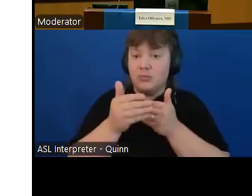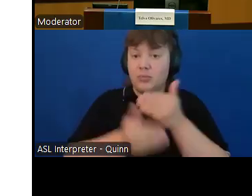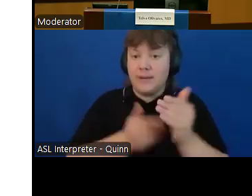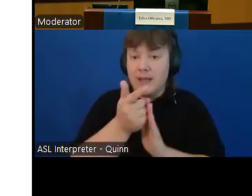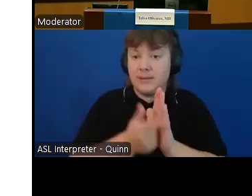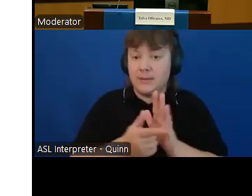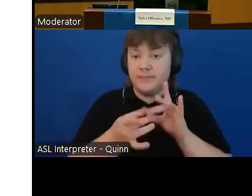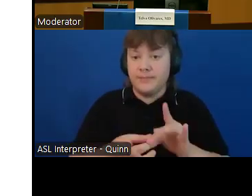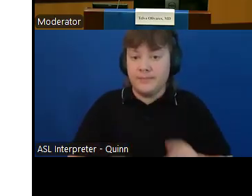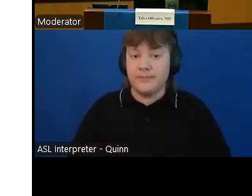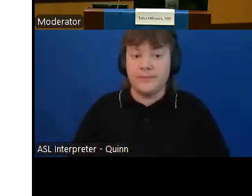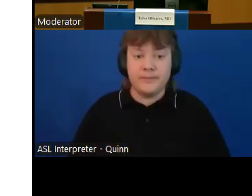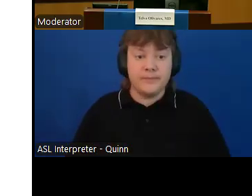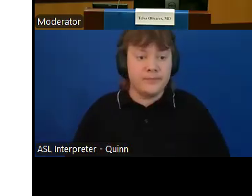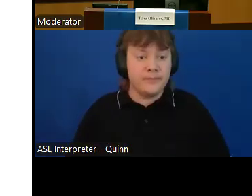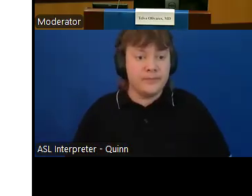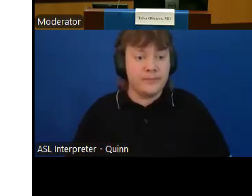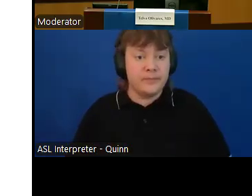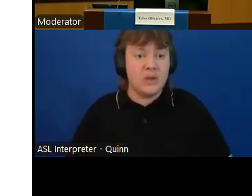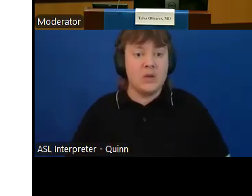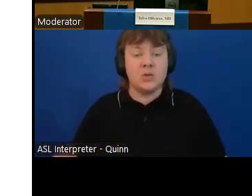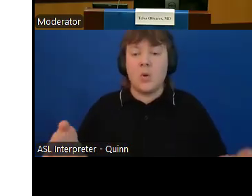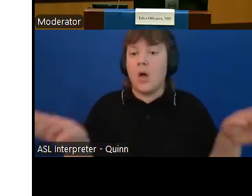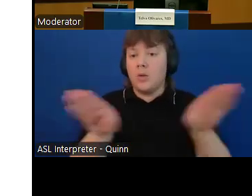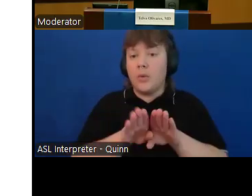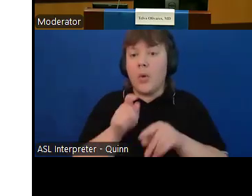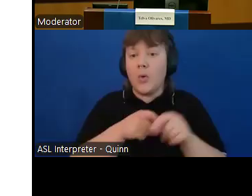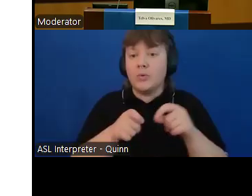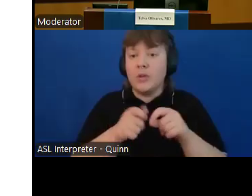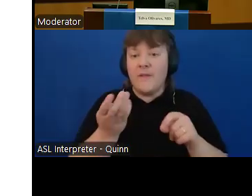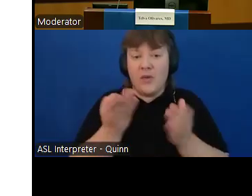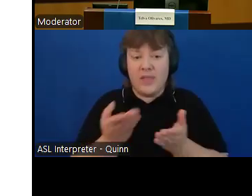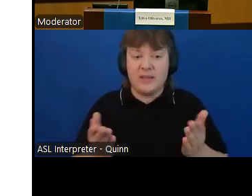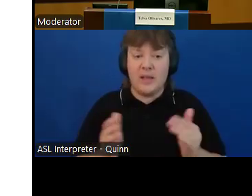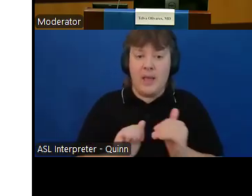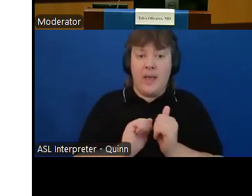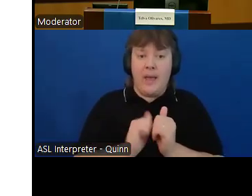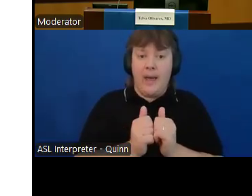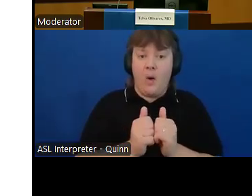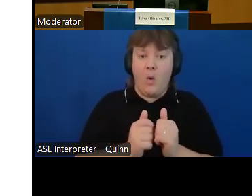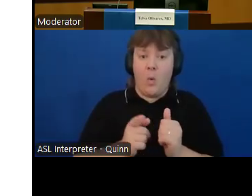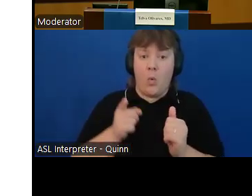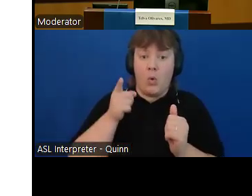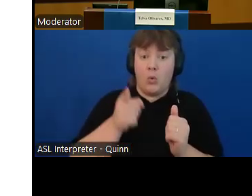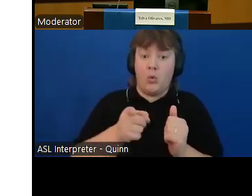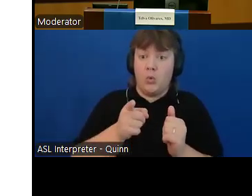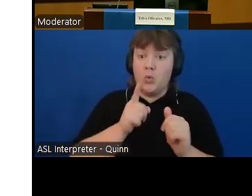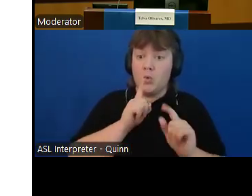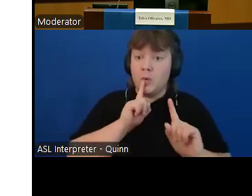Um, so I'll close with just a couple things. So the question of how will you respond to seriously